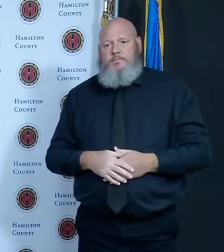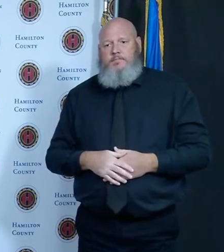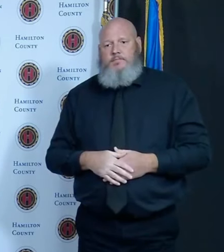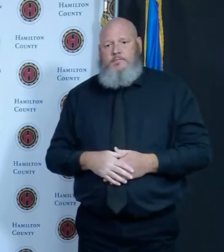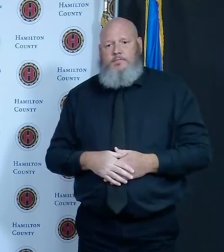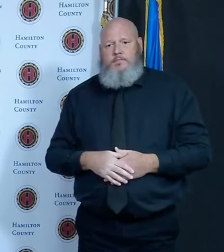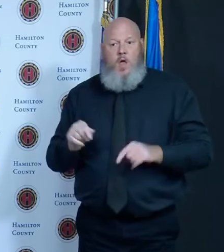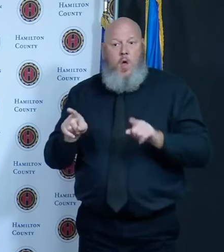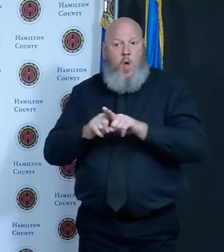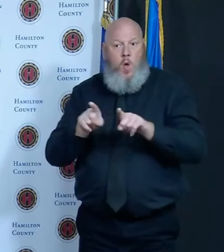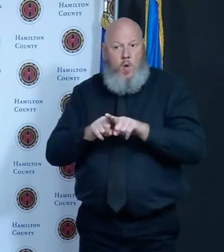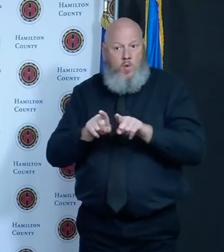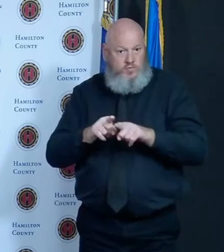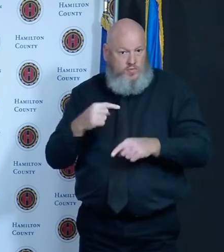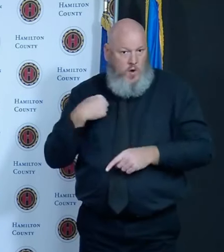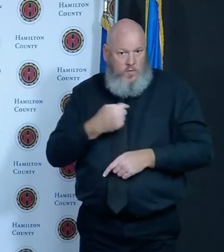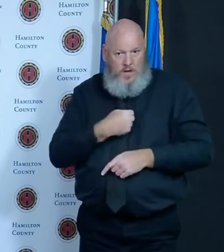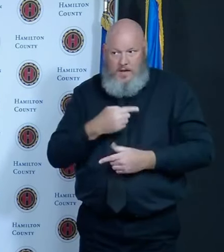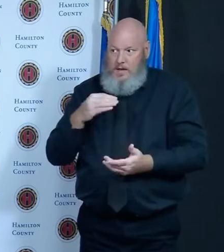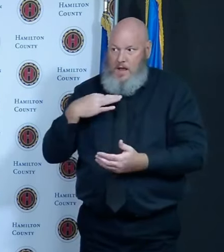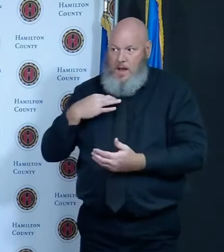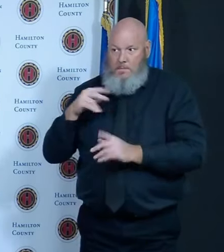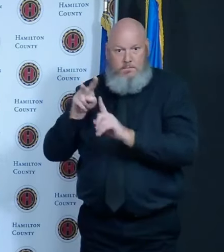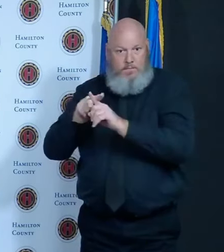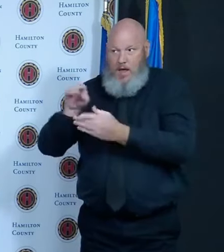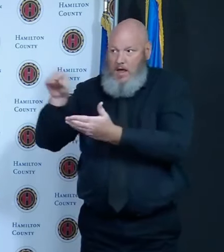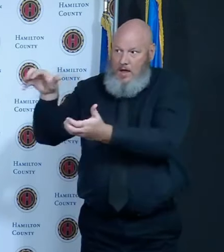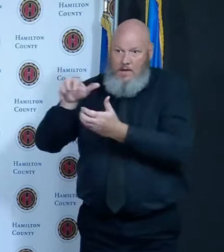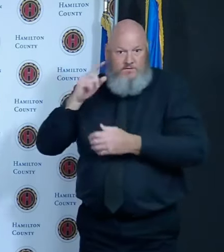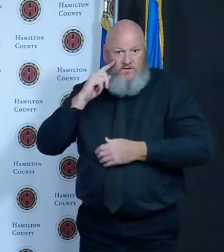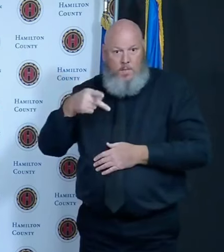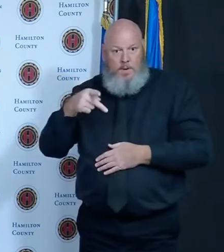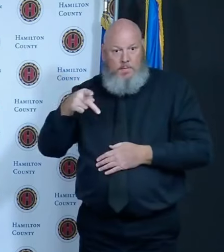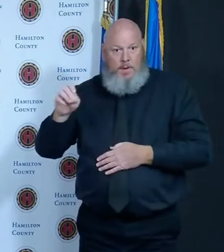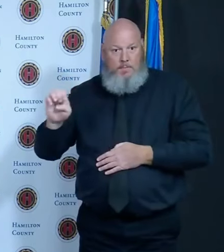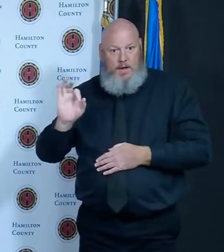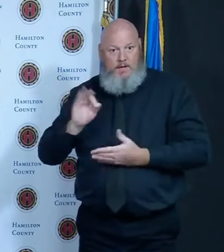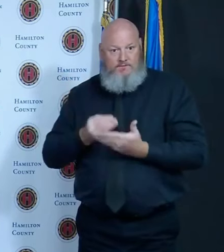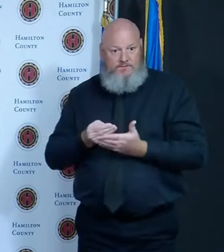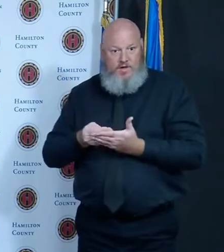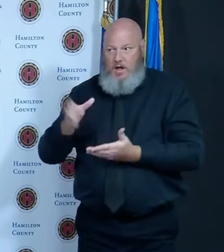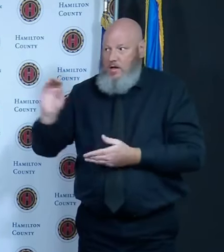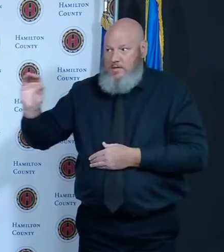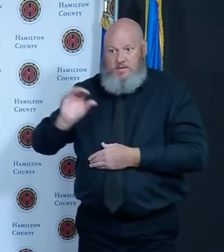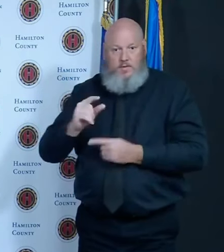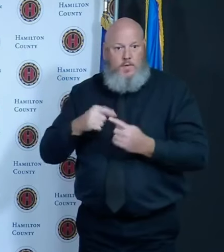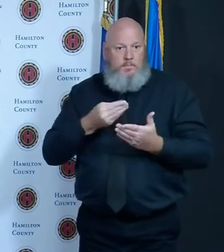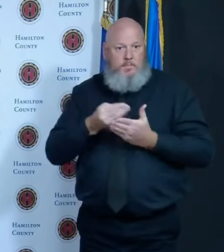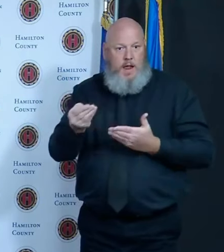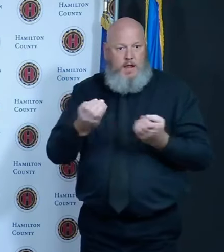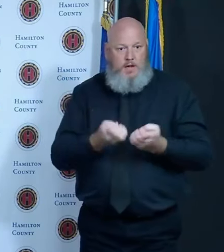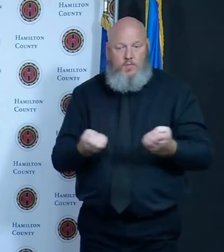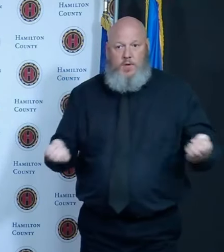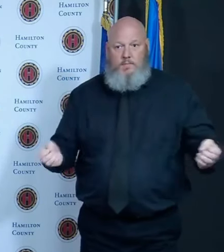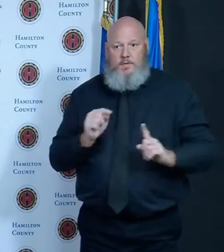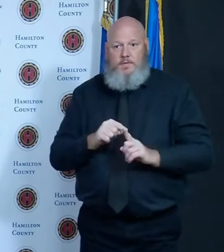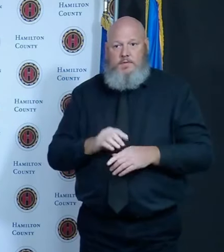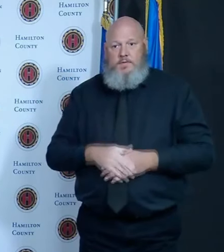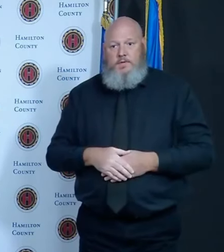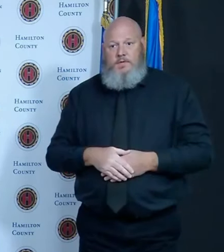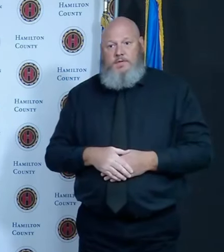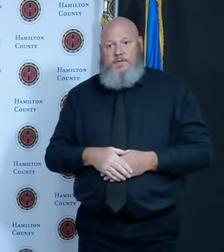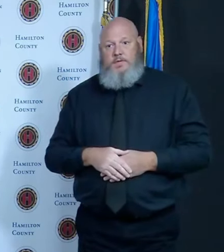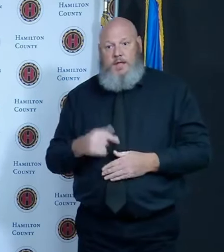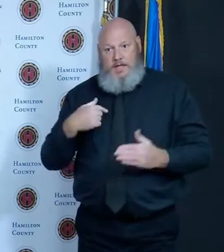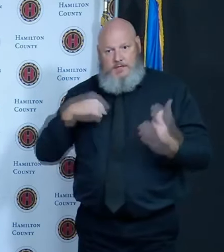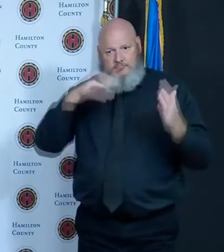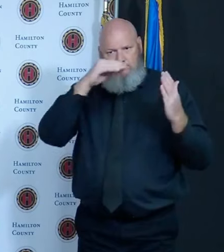disaster relief we started on March 24th it took us until the first week